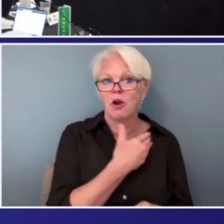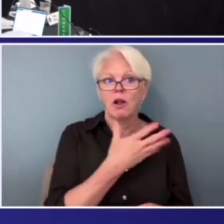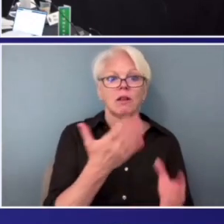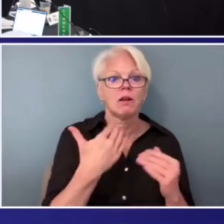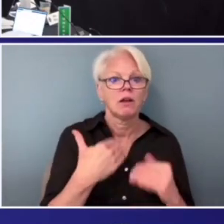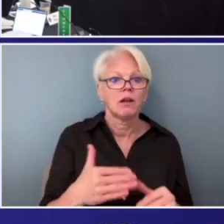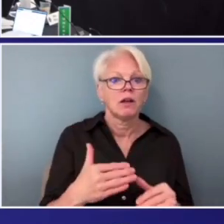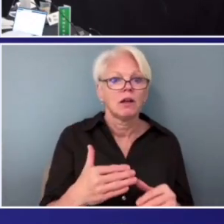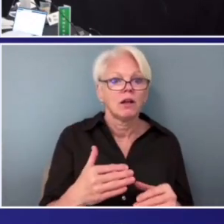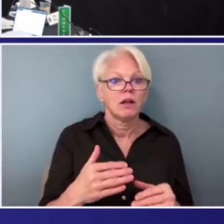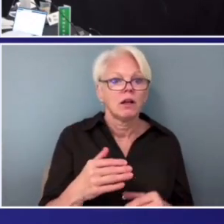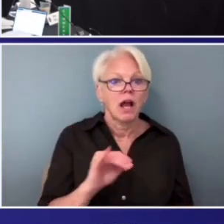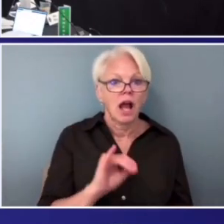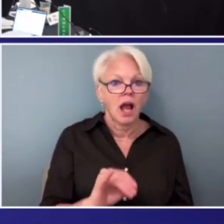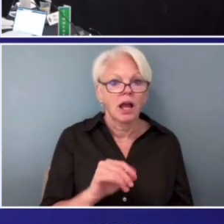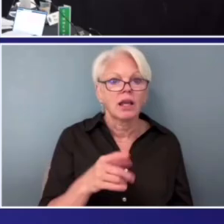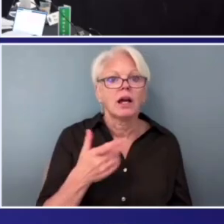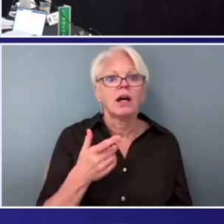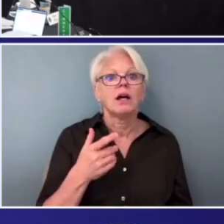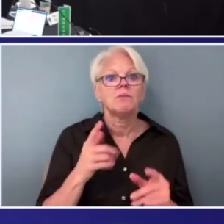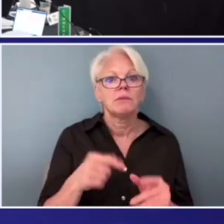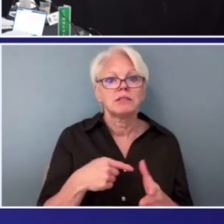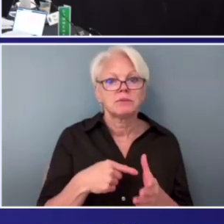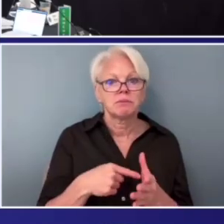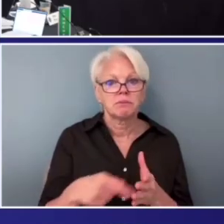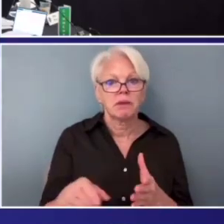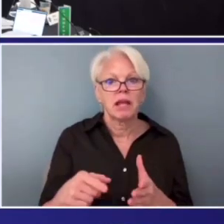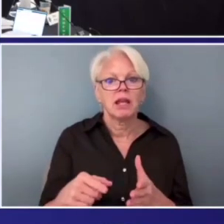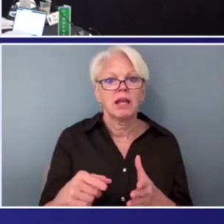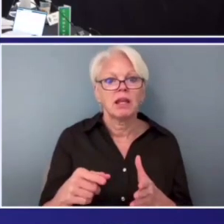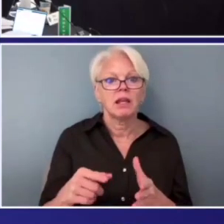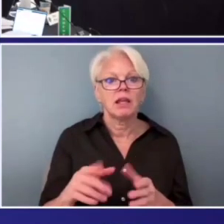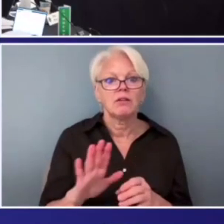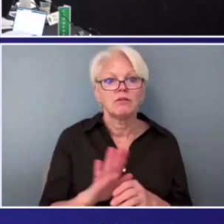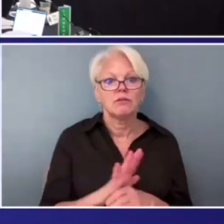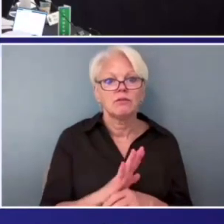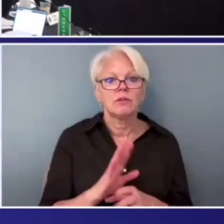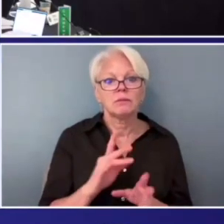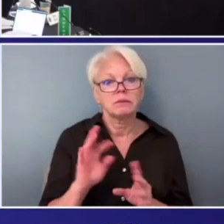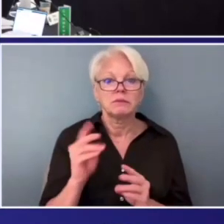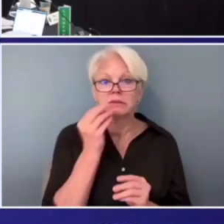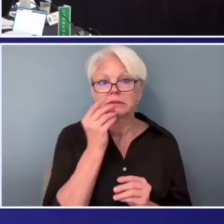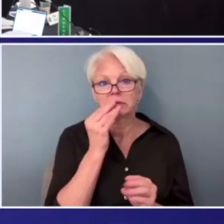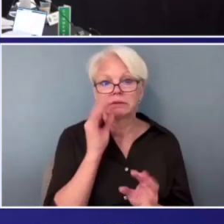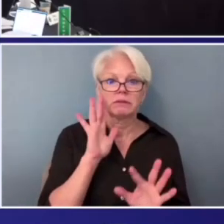must repay a loan full so that